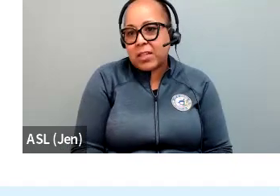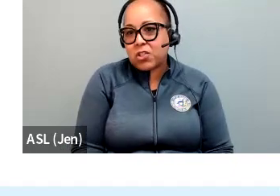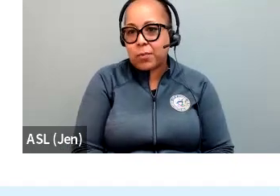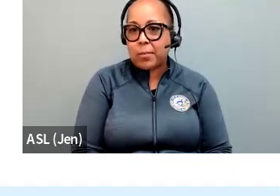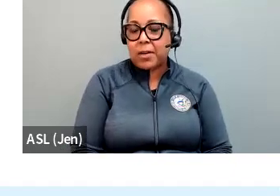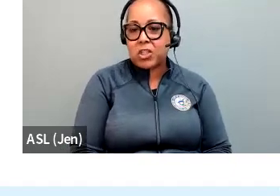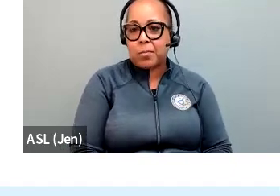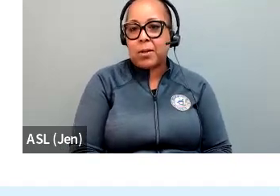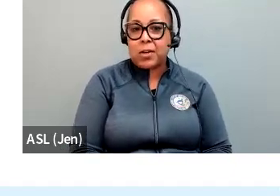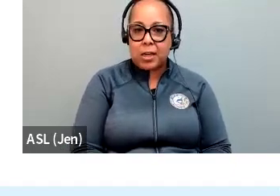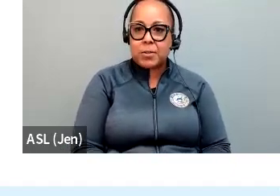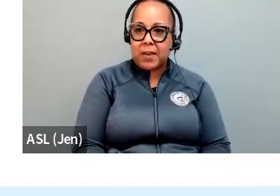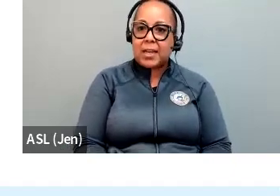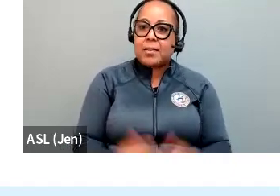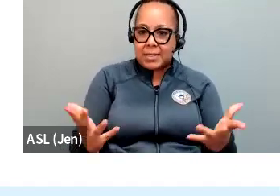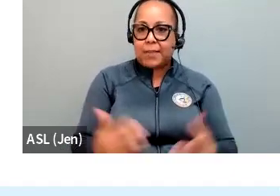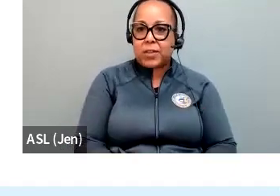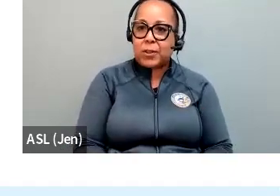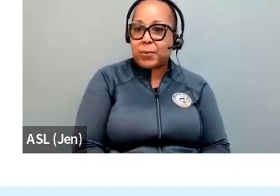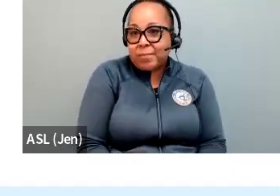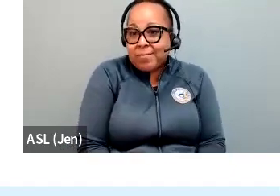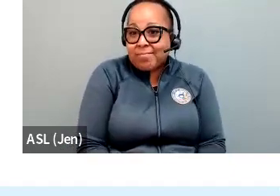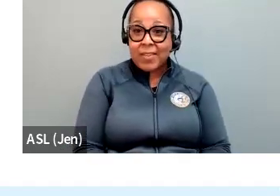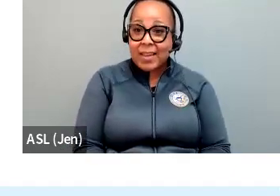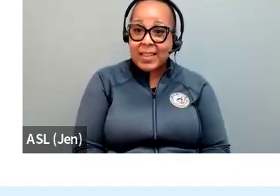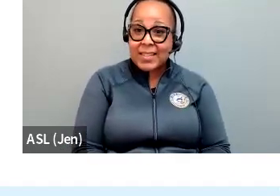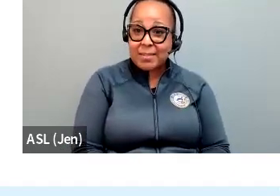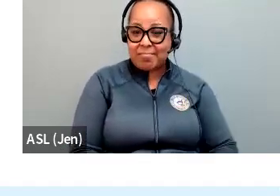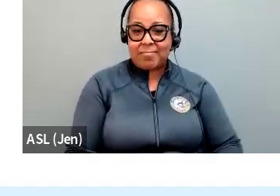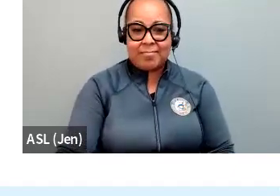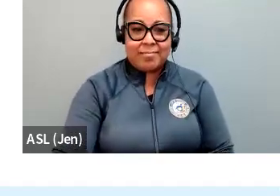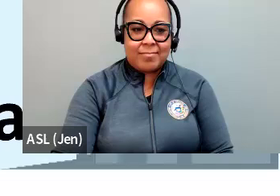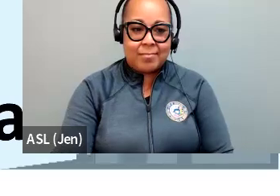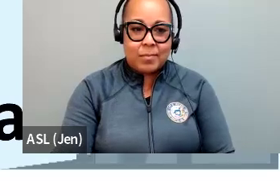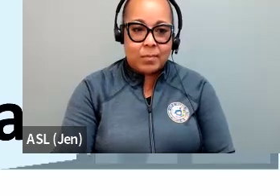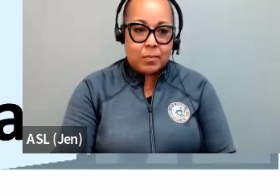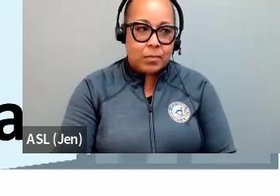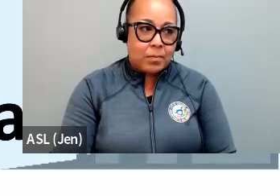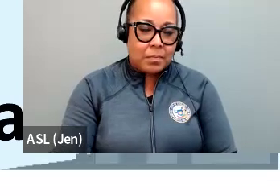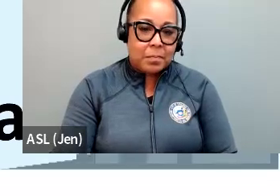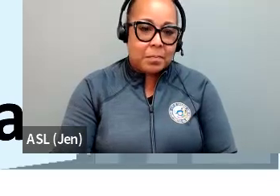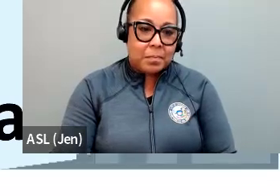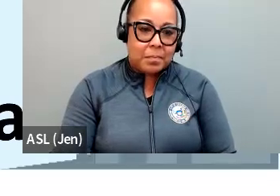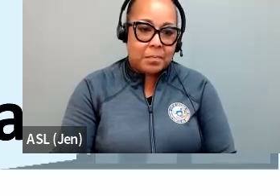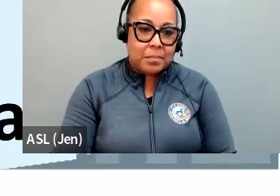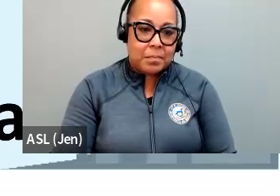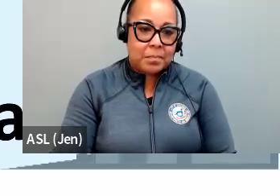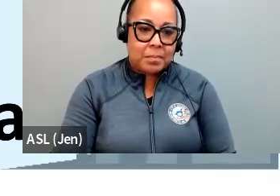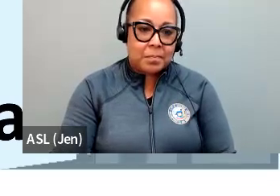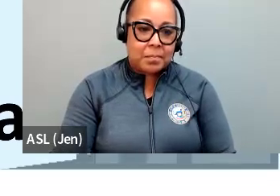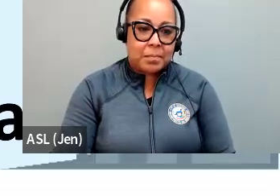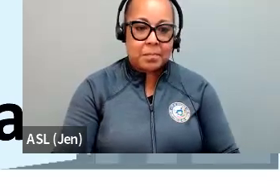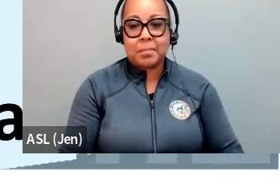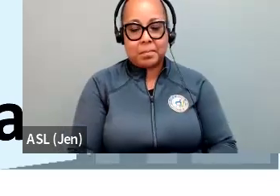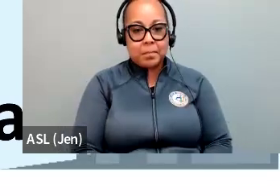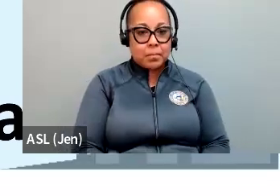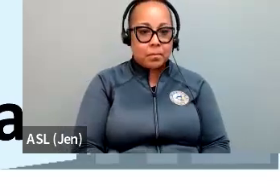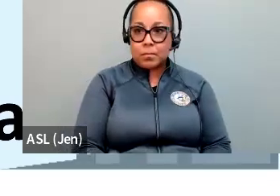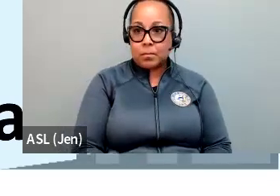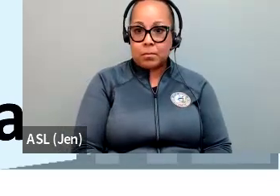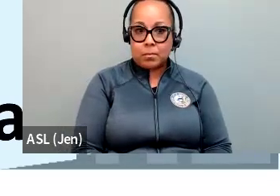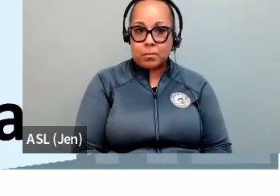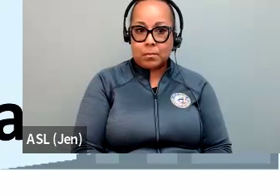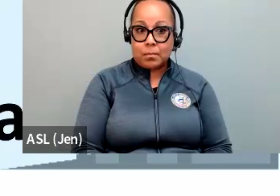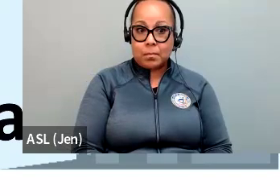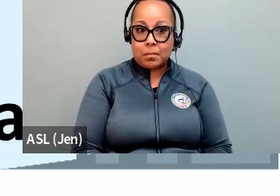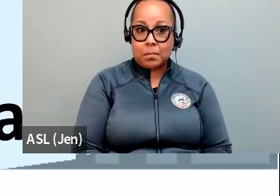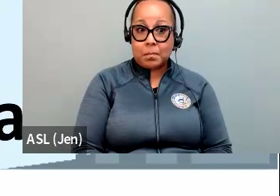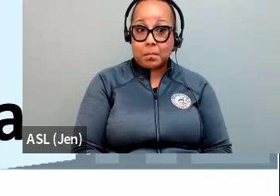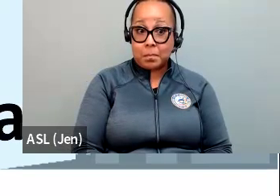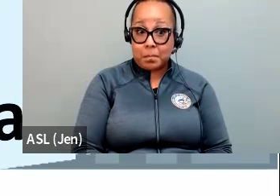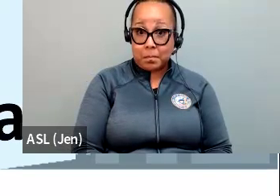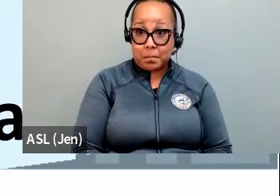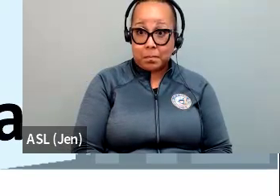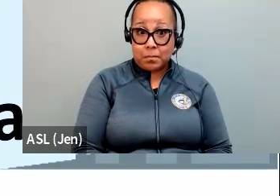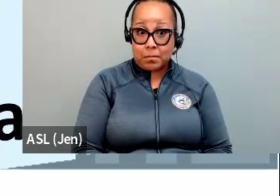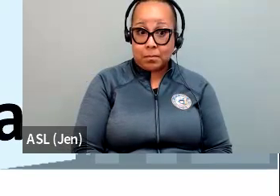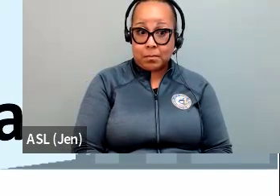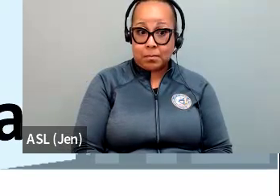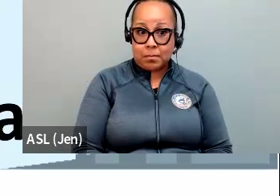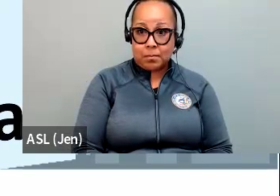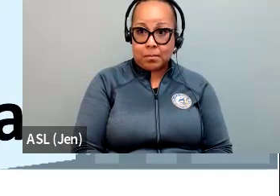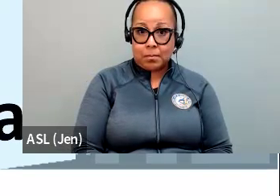that's just a recommendation, maybe looking up to finding the sign for thank you and that's it.